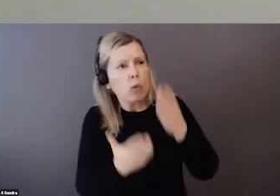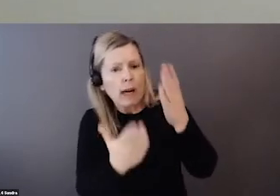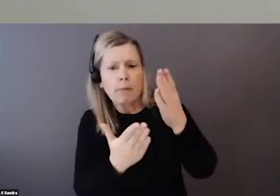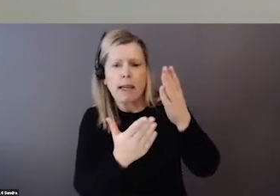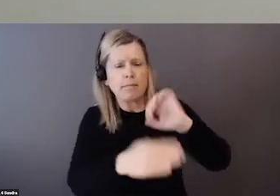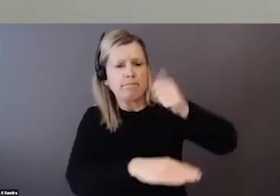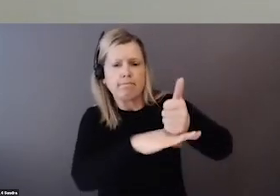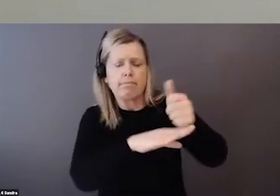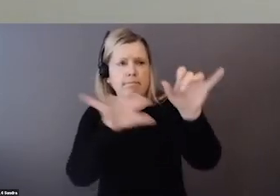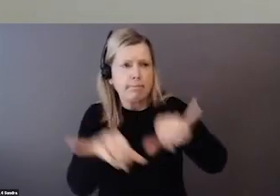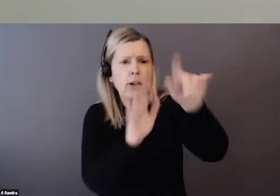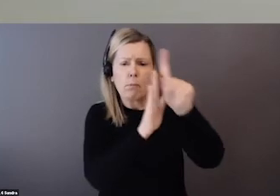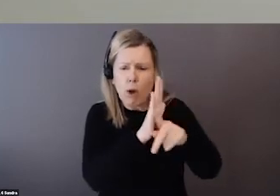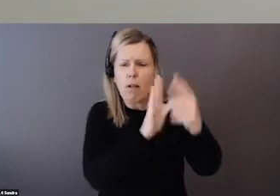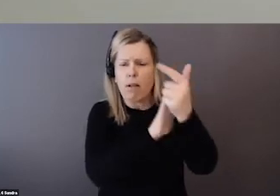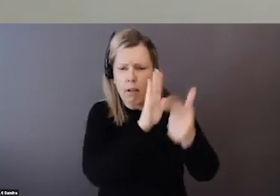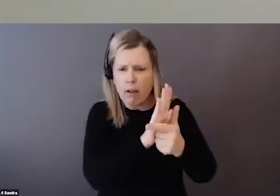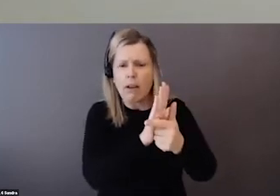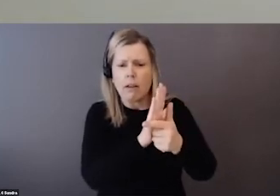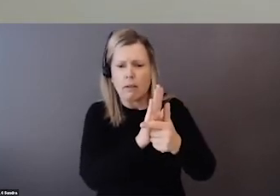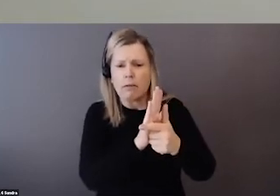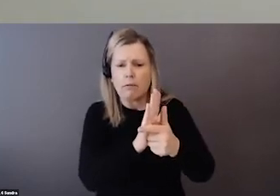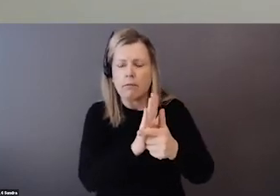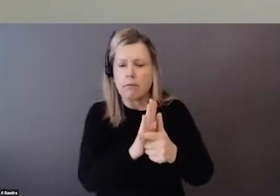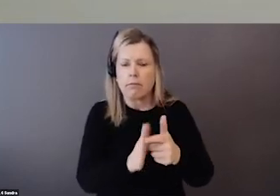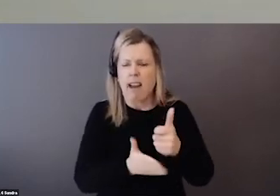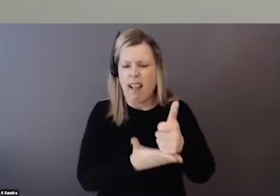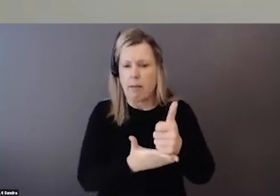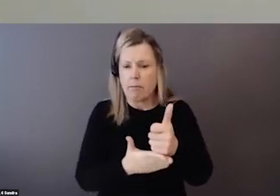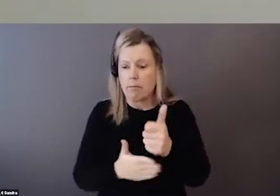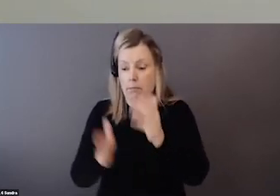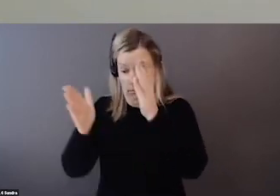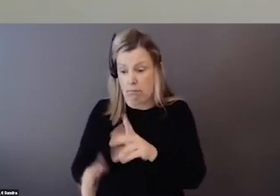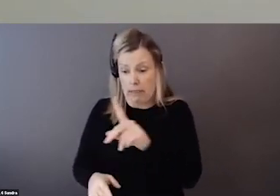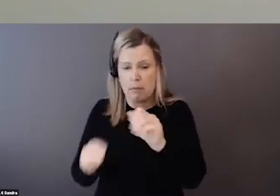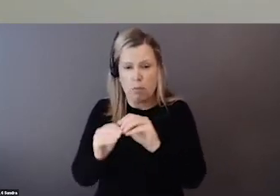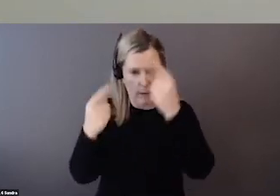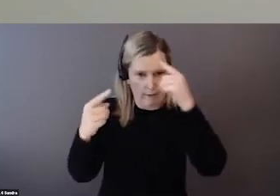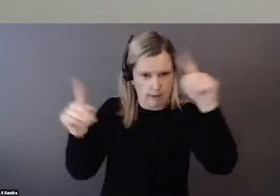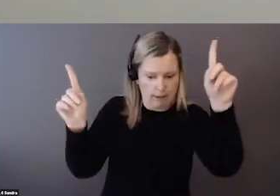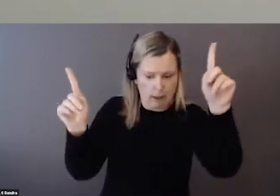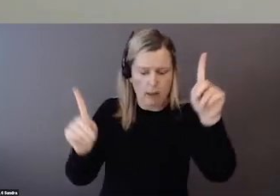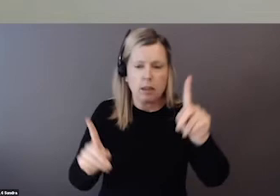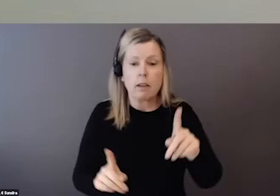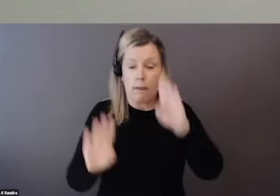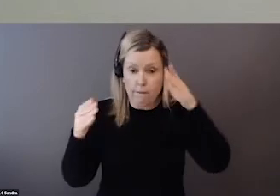and educational resources on the application of universal design and principles of inclusion within the workplace setting,